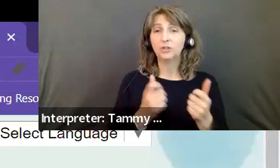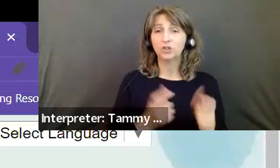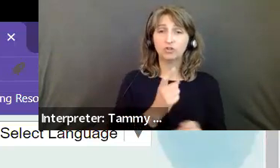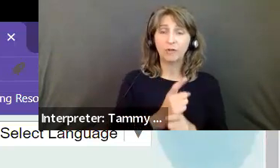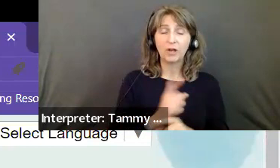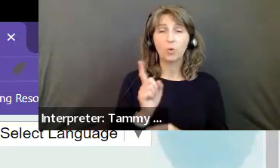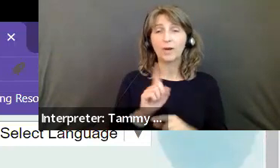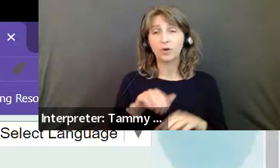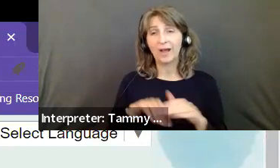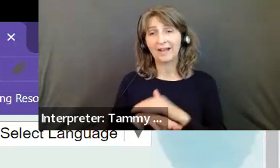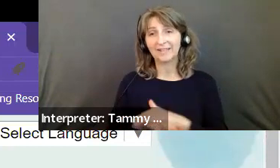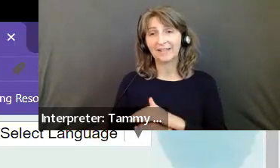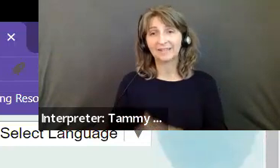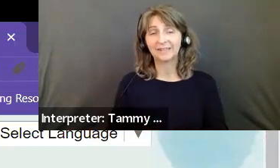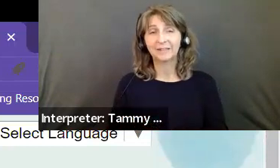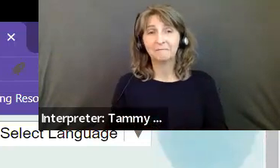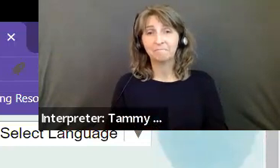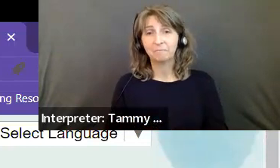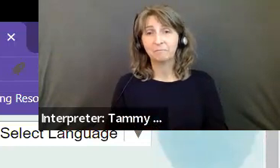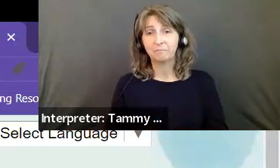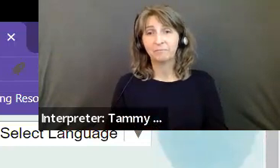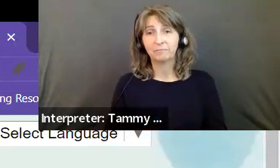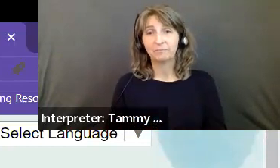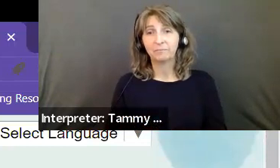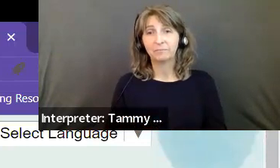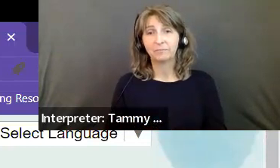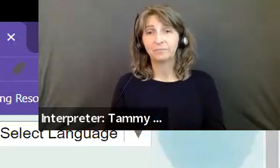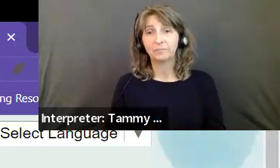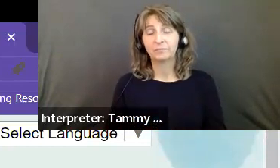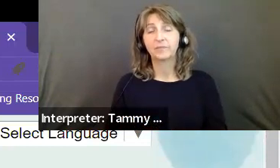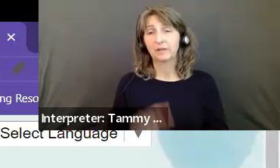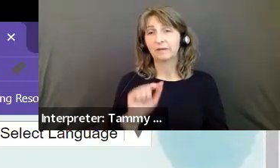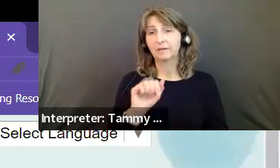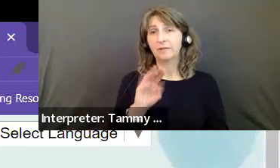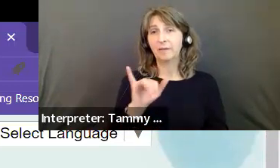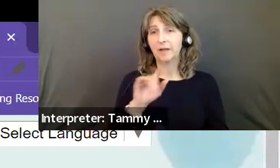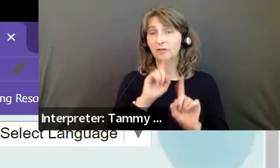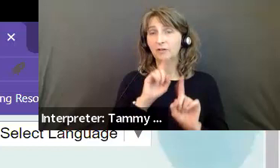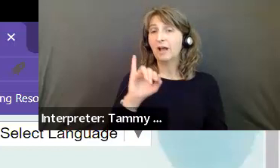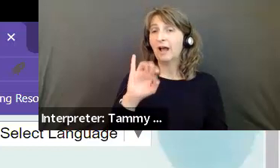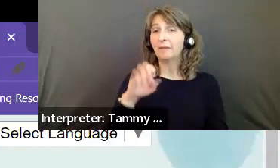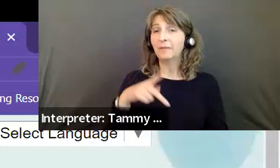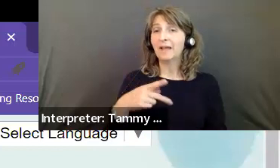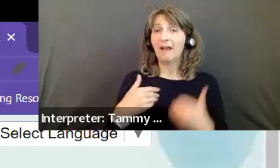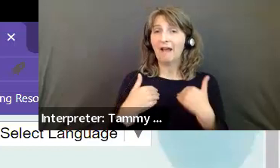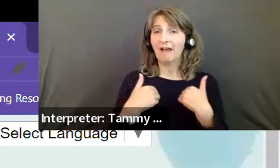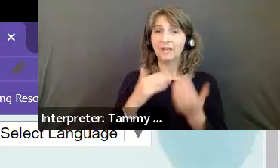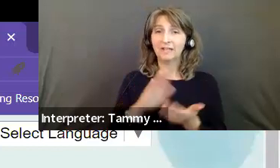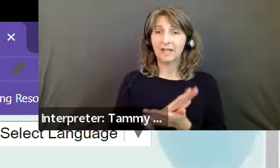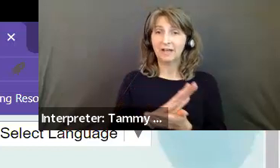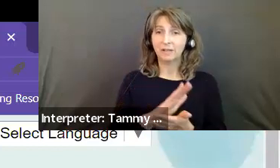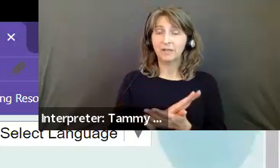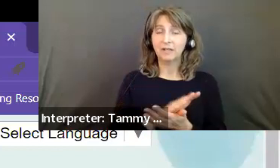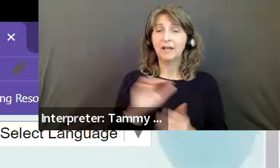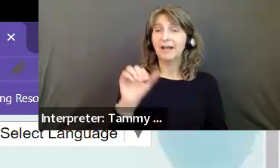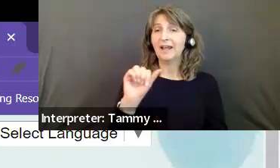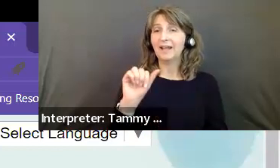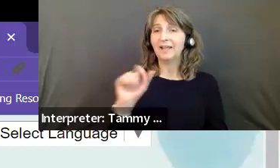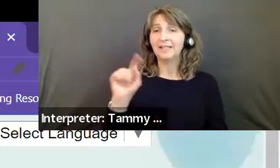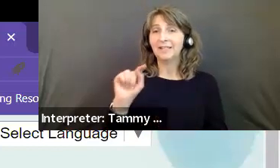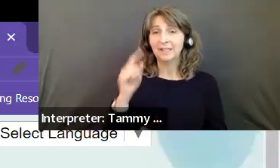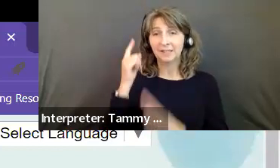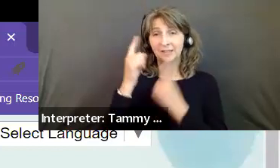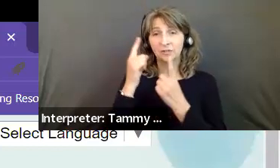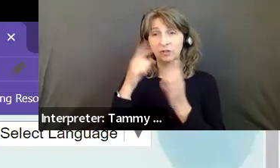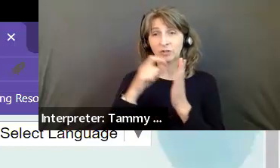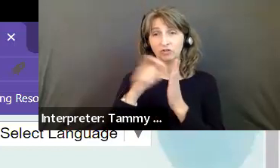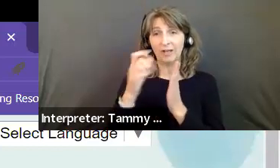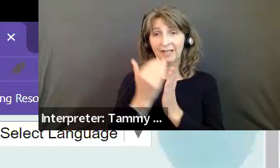Yeah, yes. The, the IP does have a document. Oh, it has an assistive technology consideration checklist.